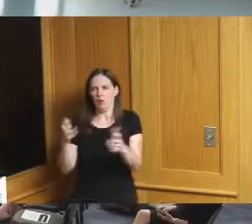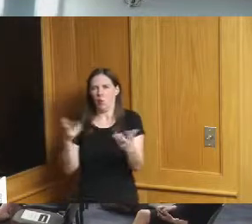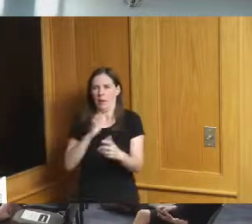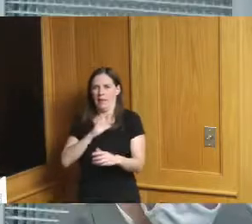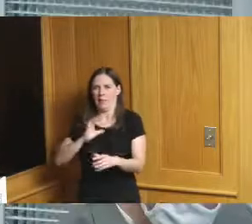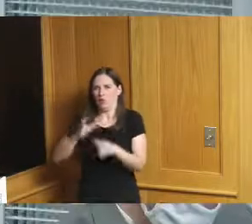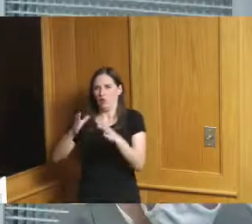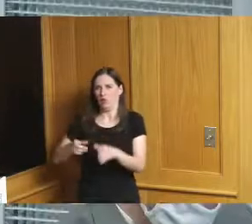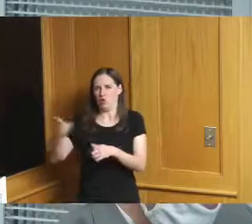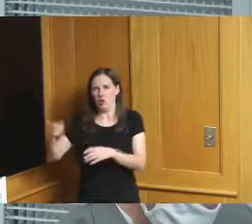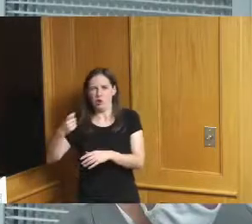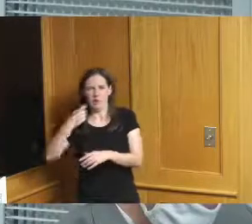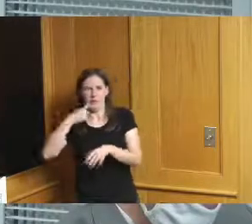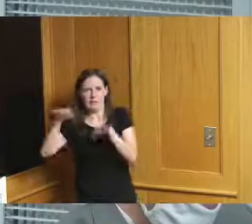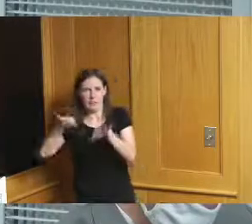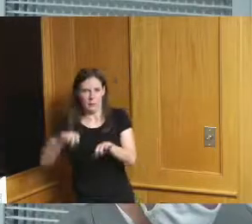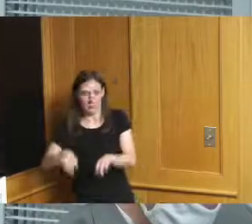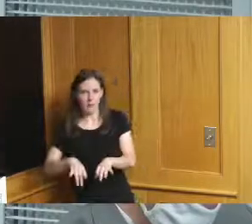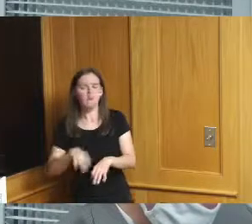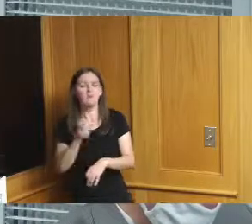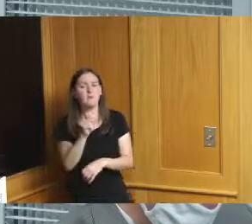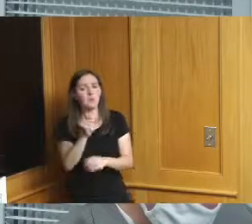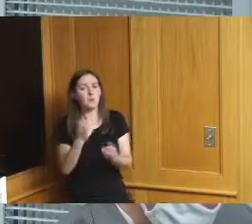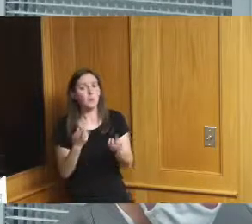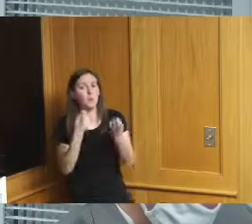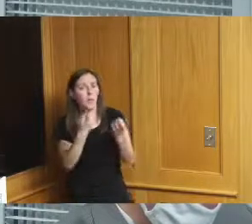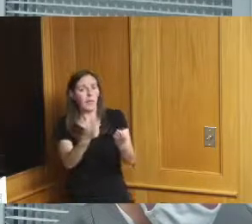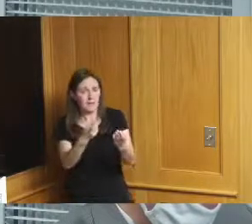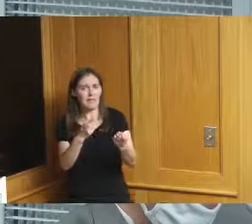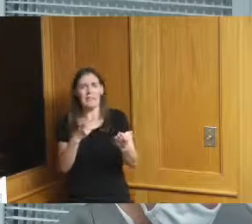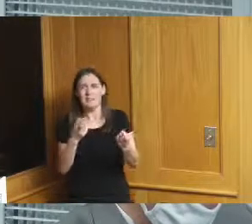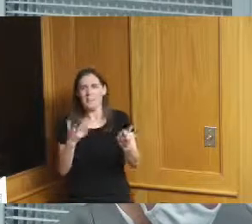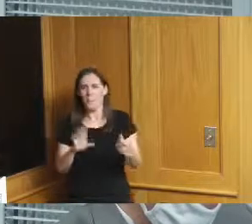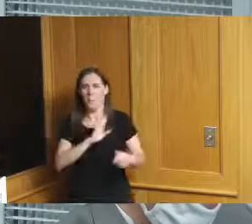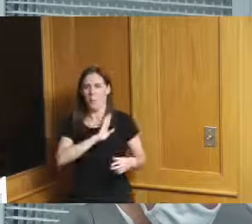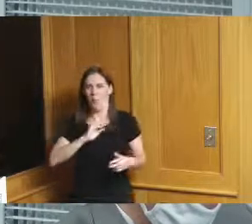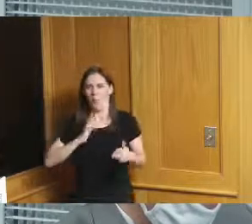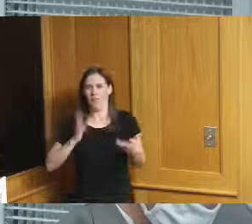that we have a recommended the Board has put out and the administration has sent to all